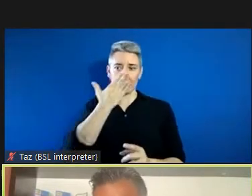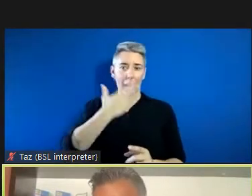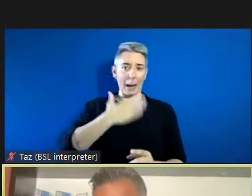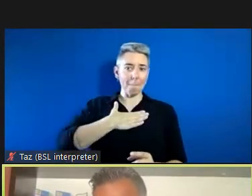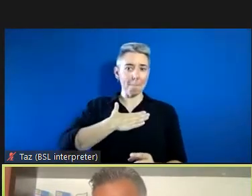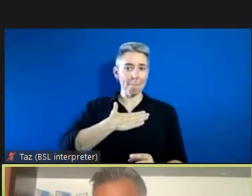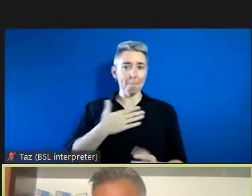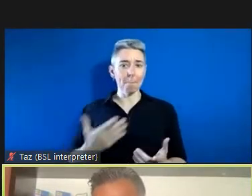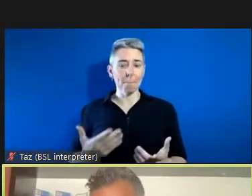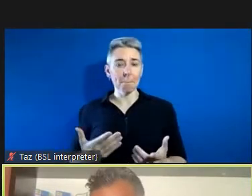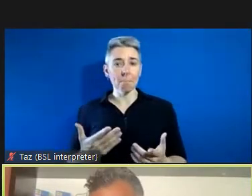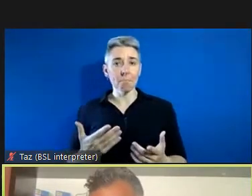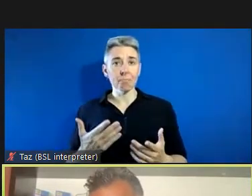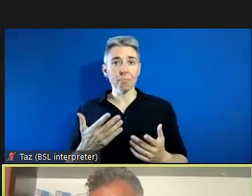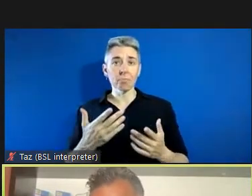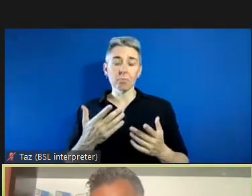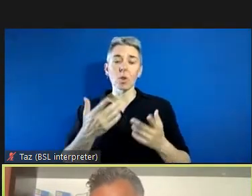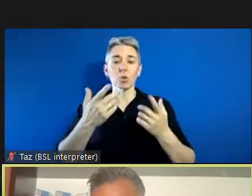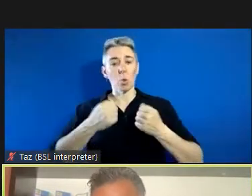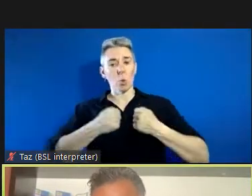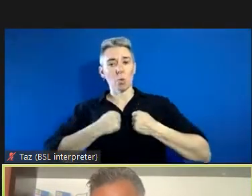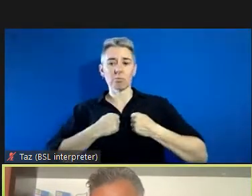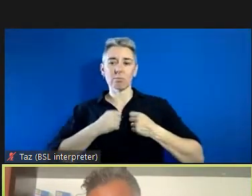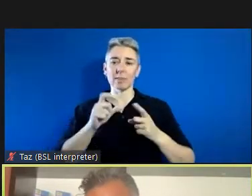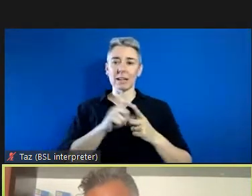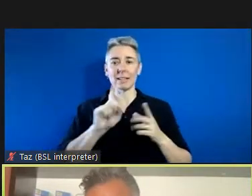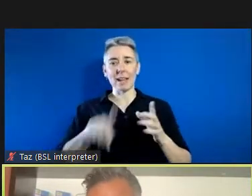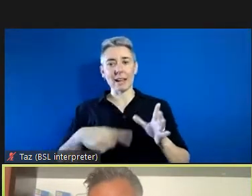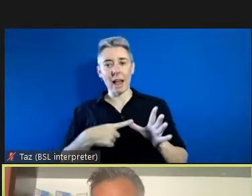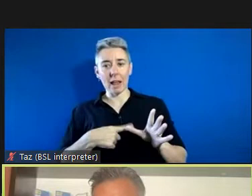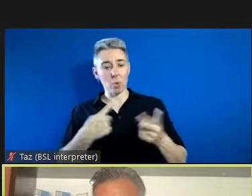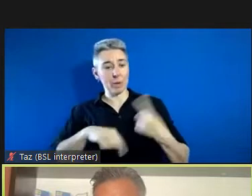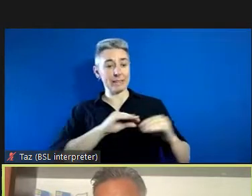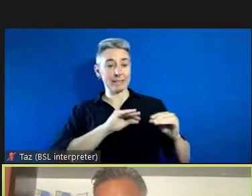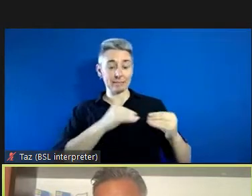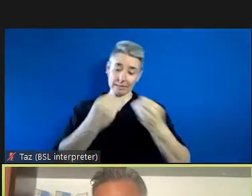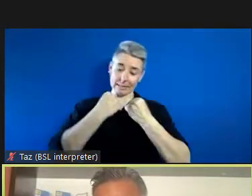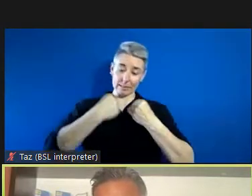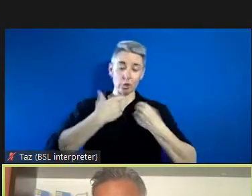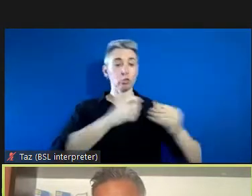approach to D&A. We teach this within ourselves and we teach it to others. But it's an important